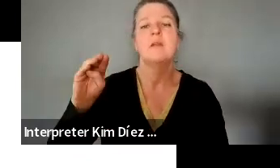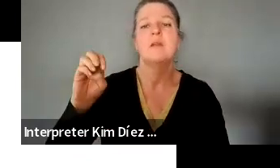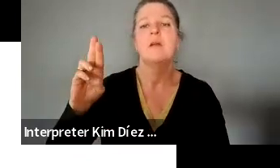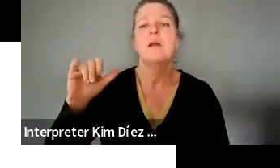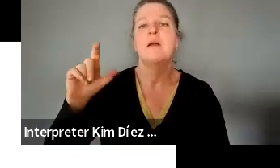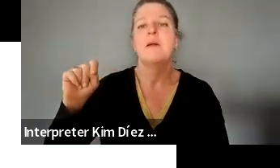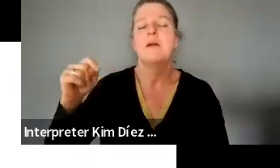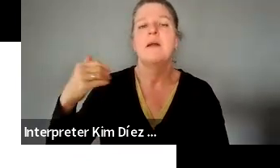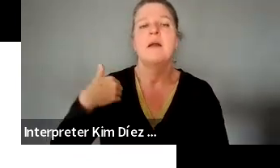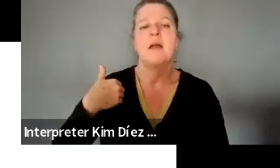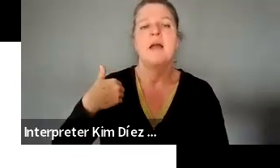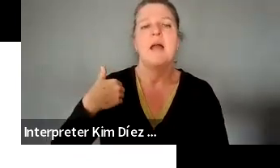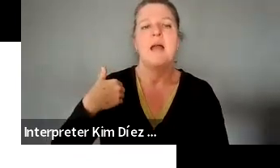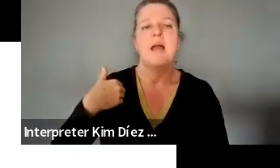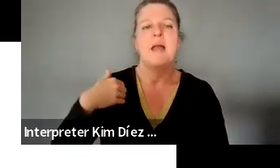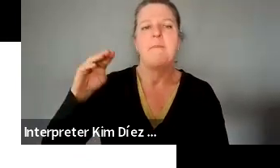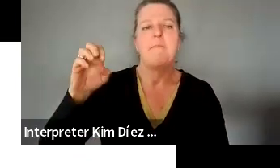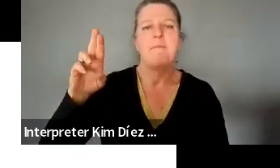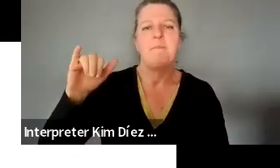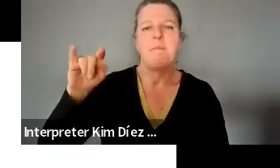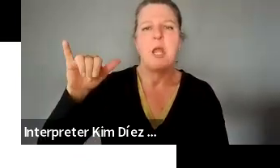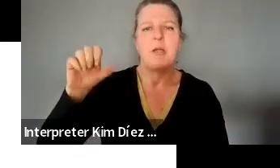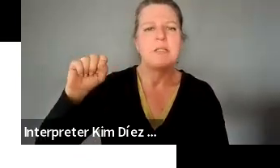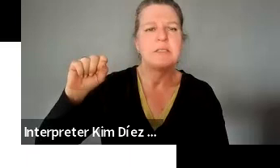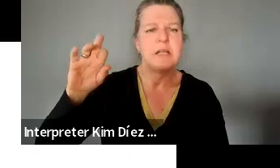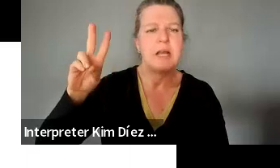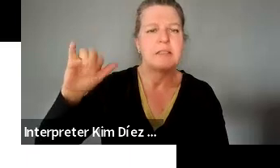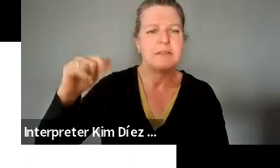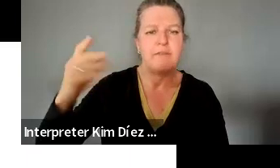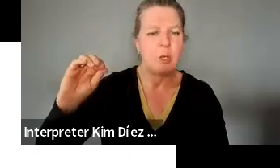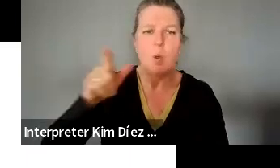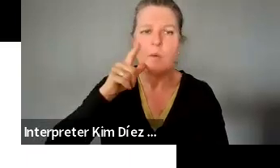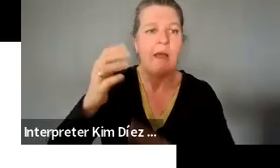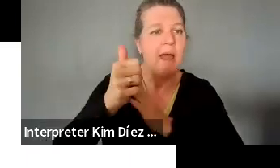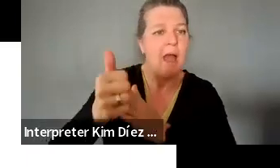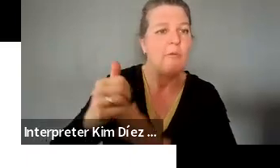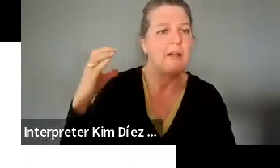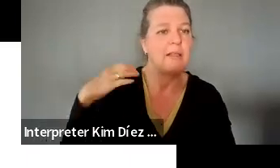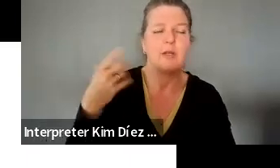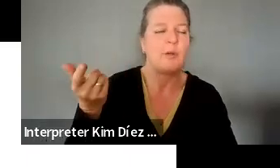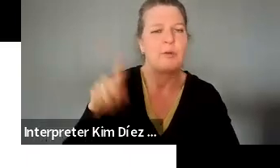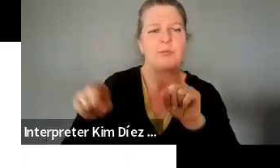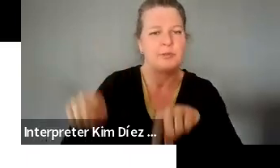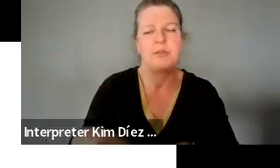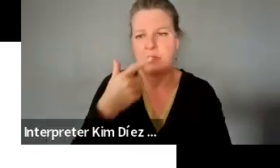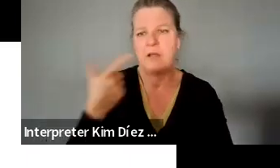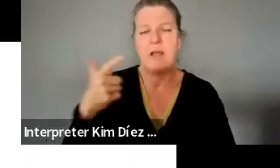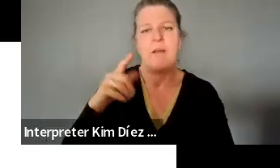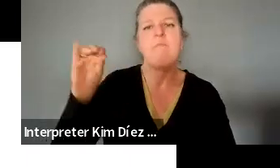who is our lead coach, could not be here today due to Oakland Public Unified is on strike,